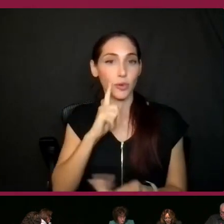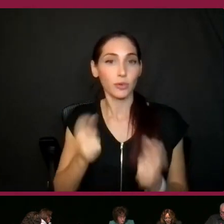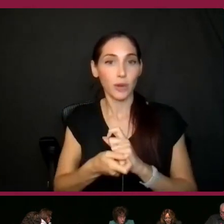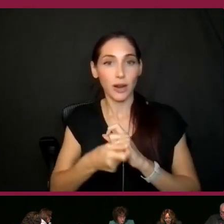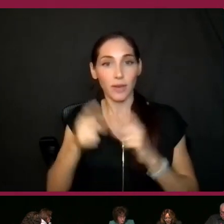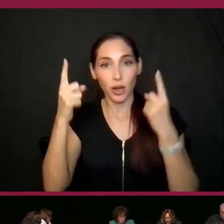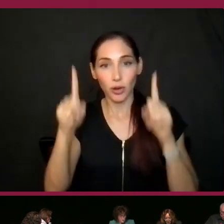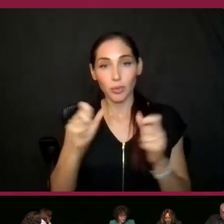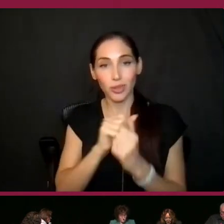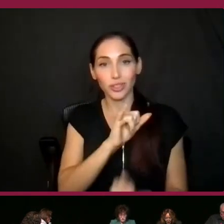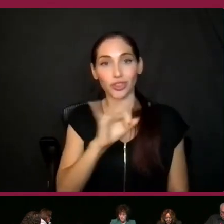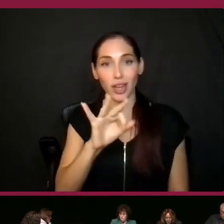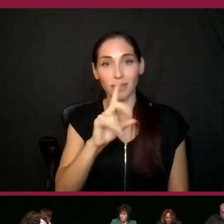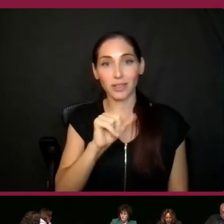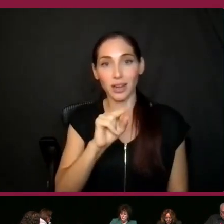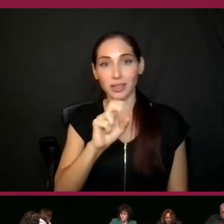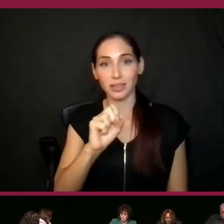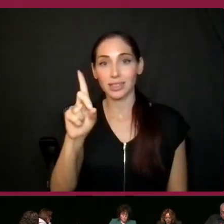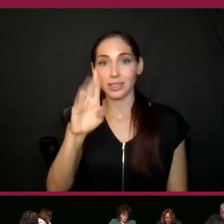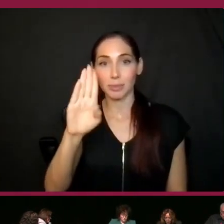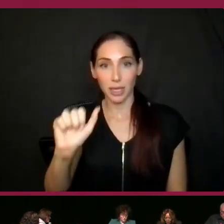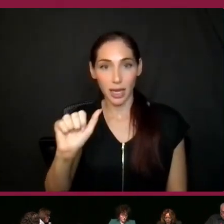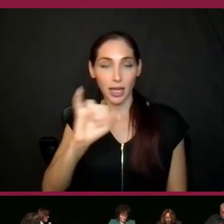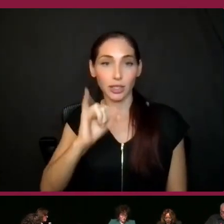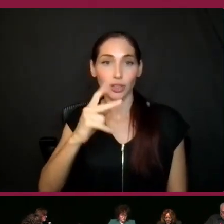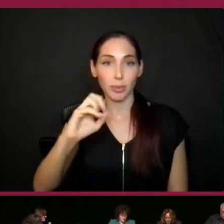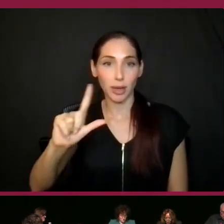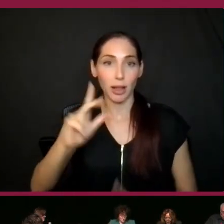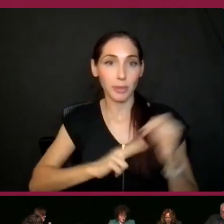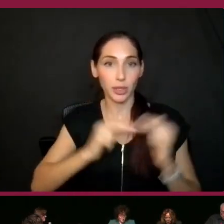Donis, dba, JPA Builders for campus wide